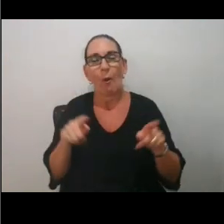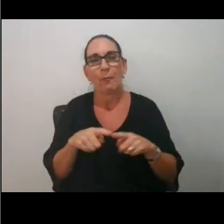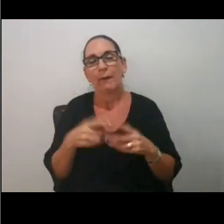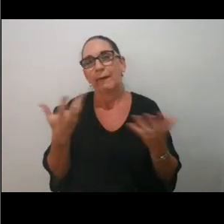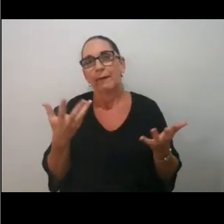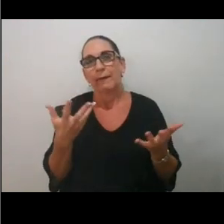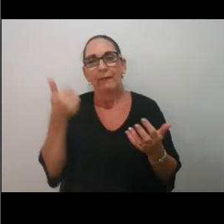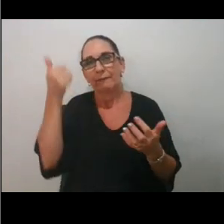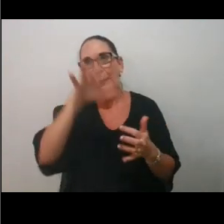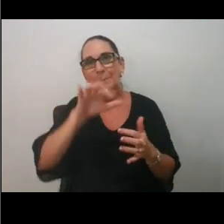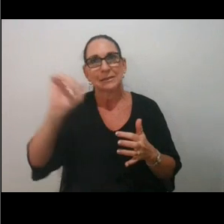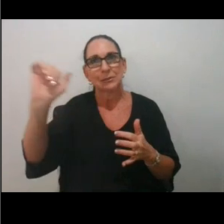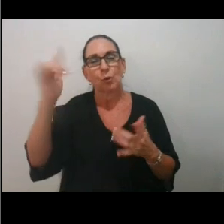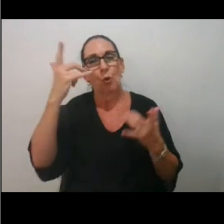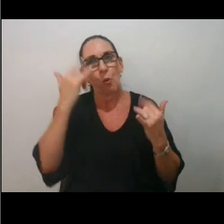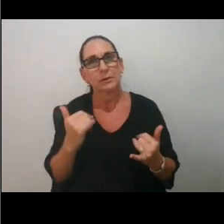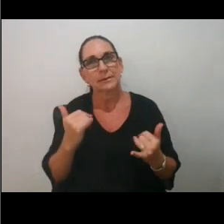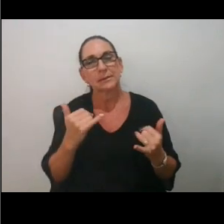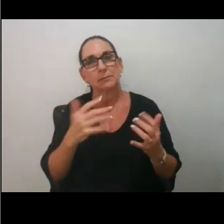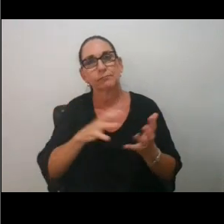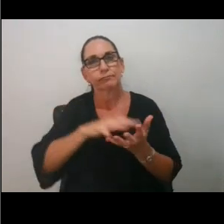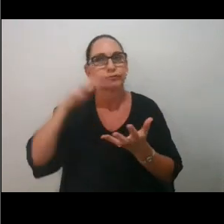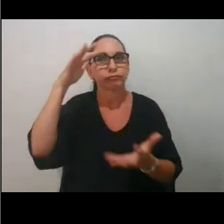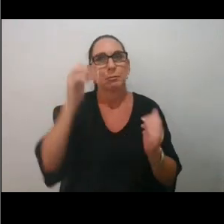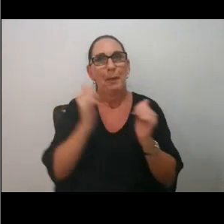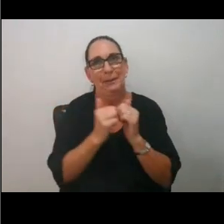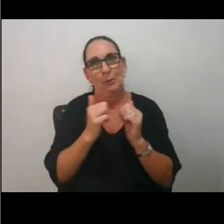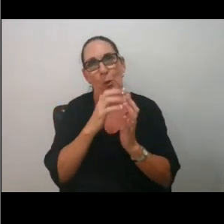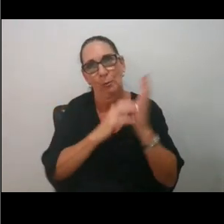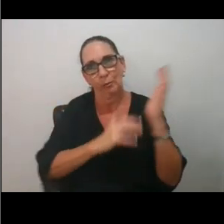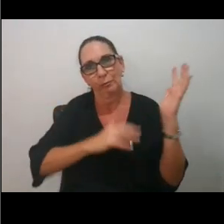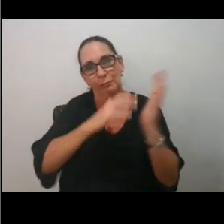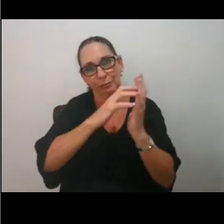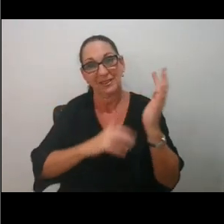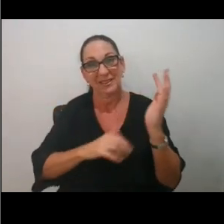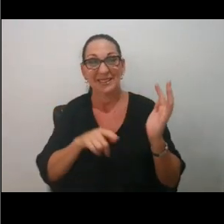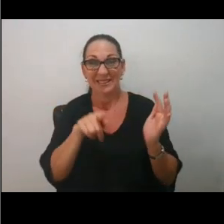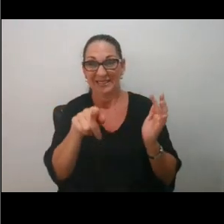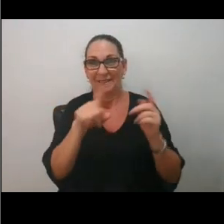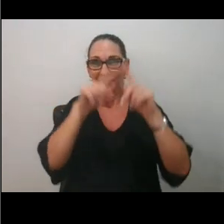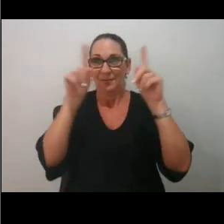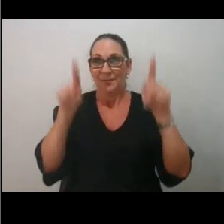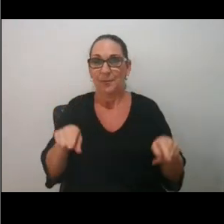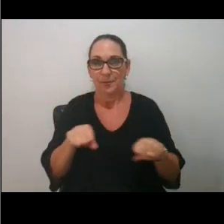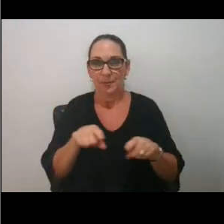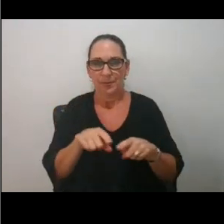is um a copy of that form with the link as to where you can um get it and referrals can be